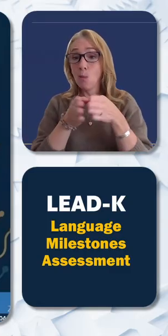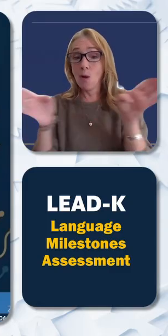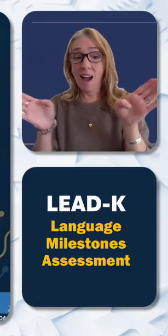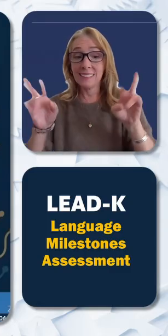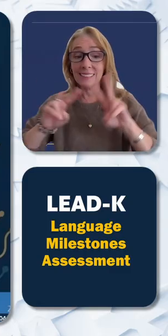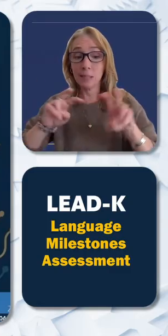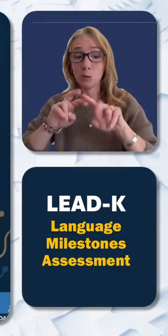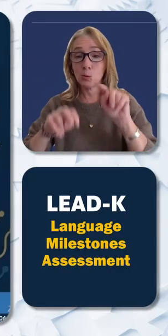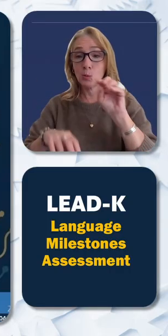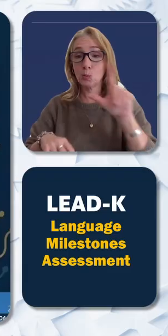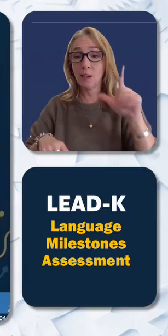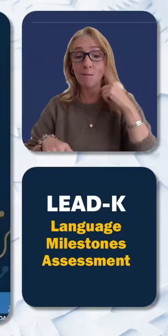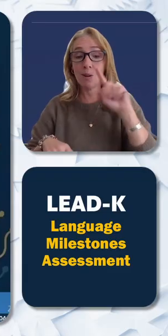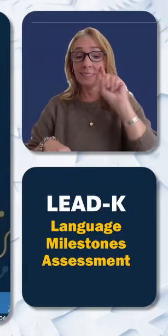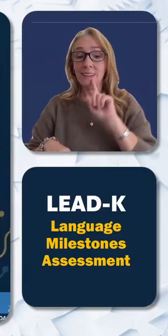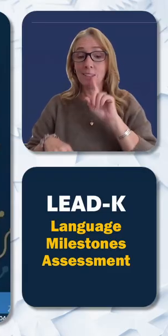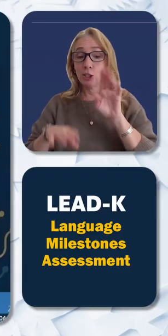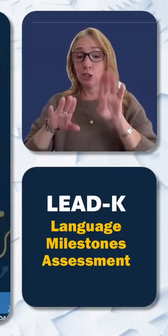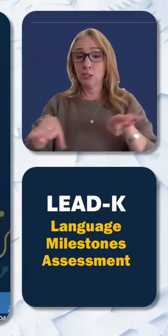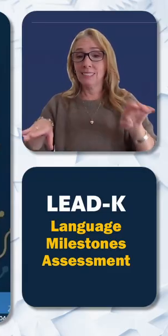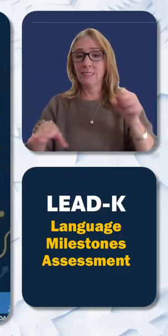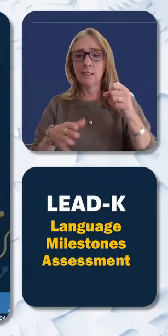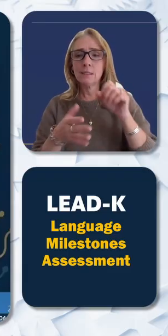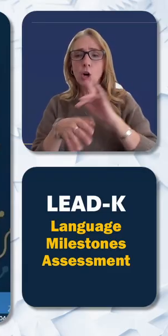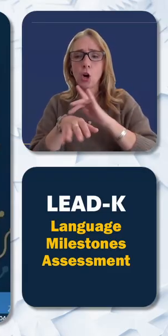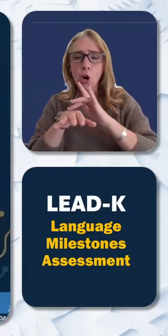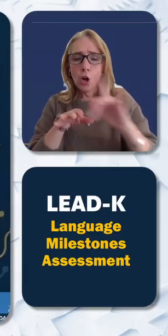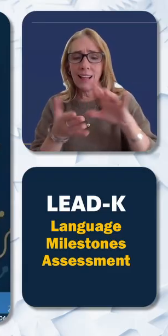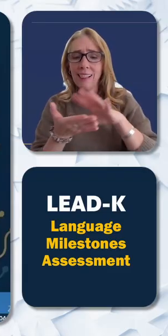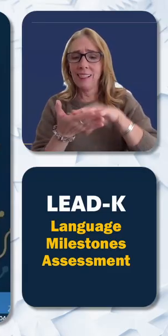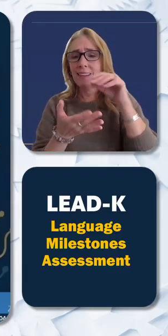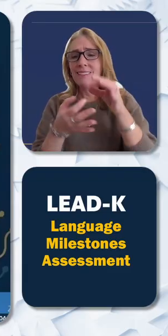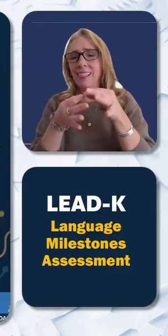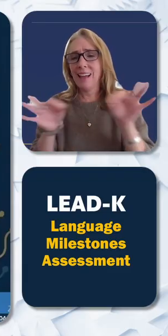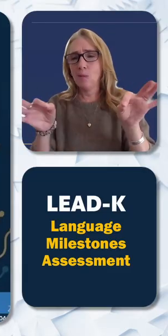To introduce the new statewide assessment tool for deaf children.